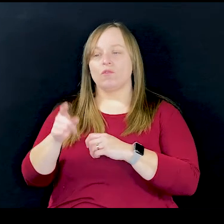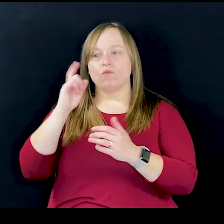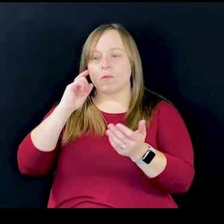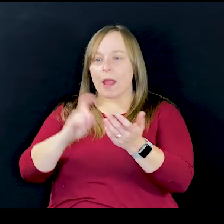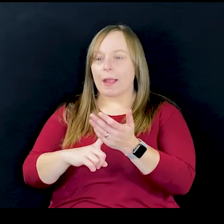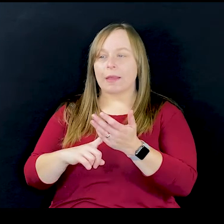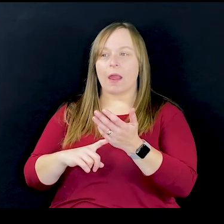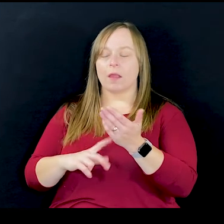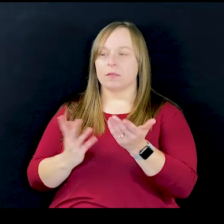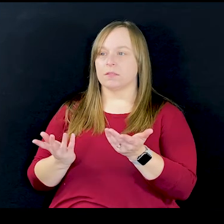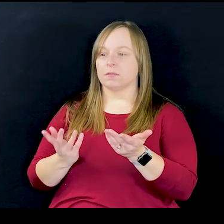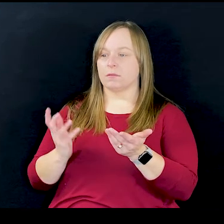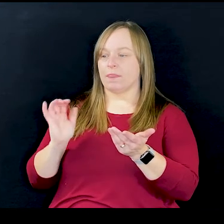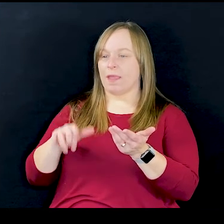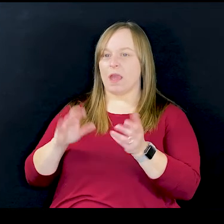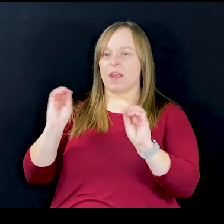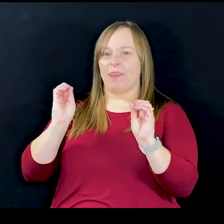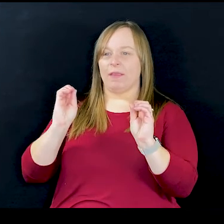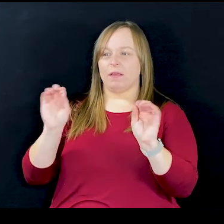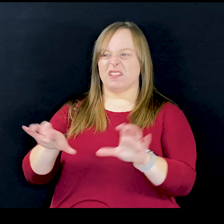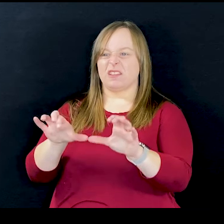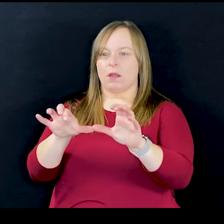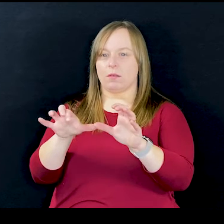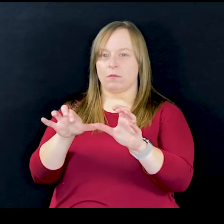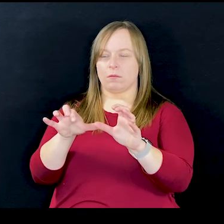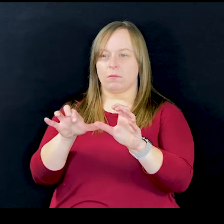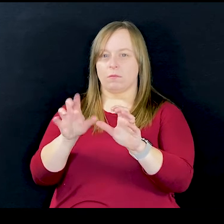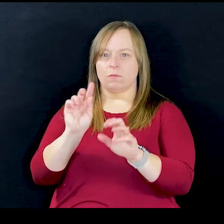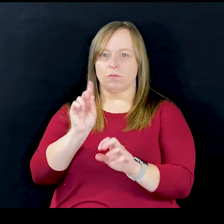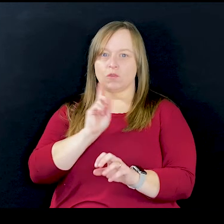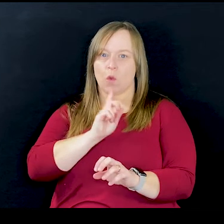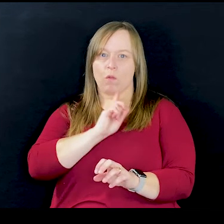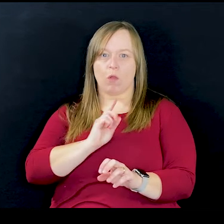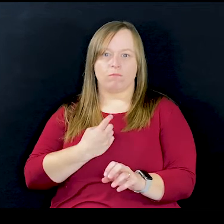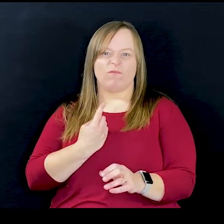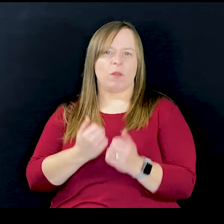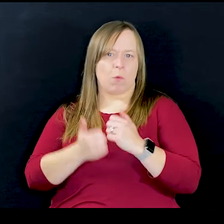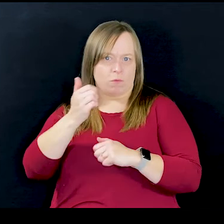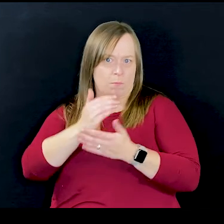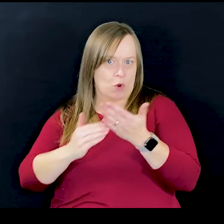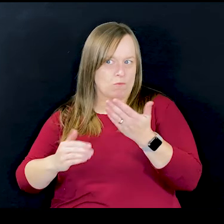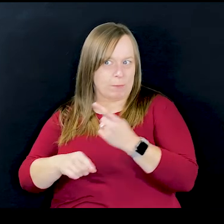Recognizing, nothing gets done solo for the most part, right?